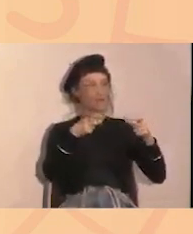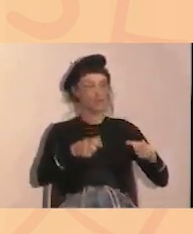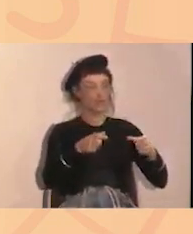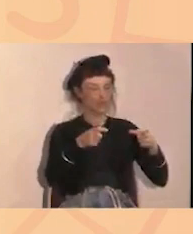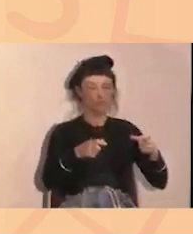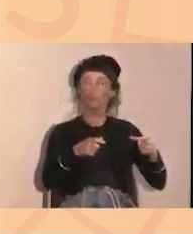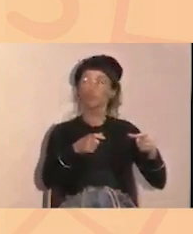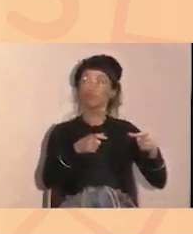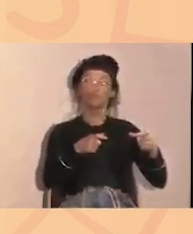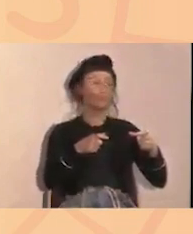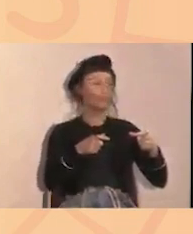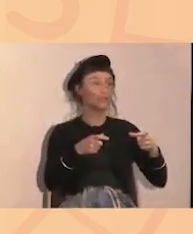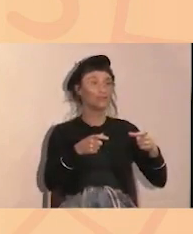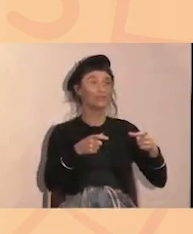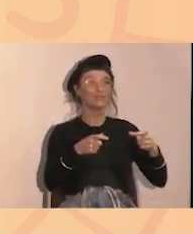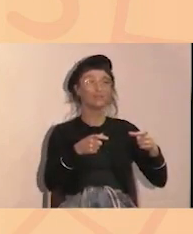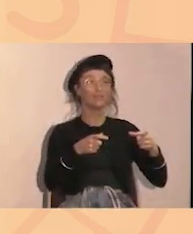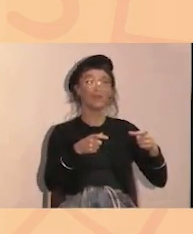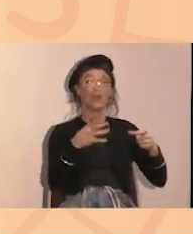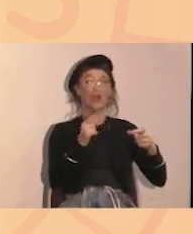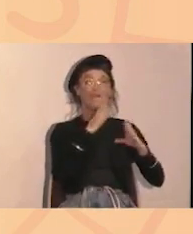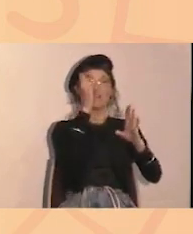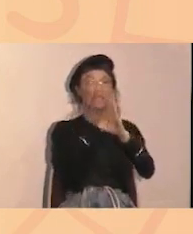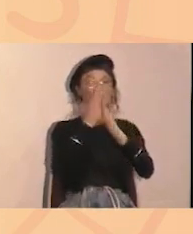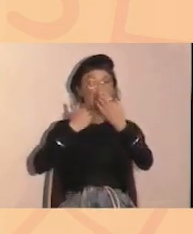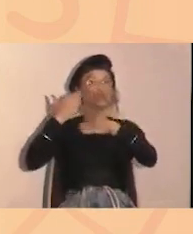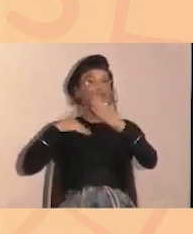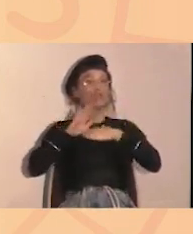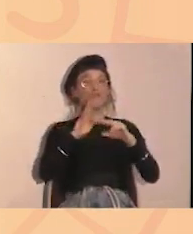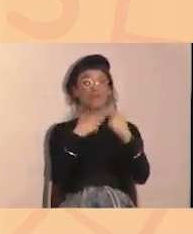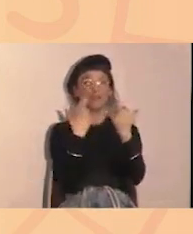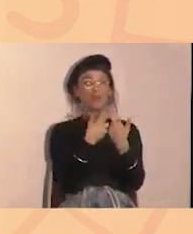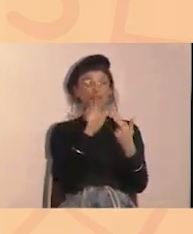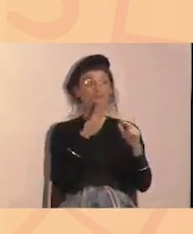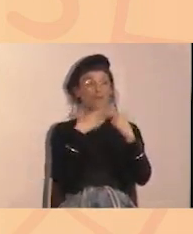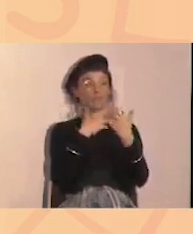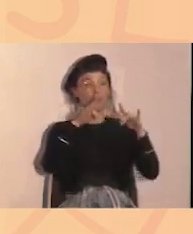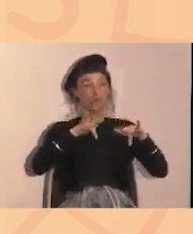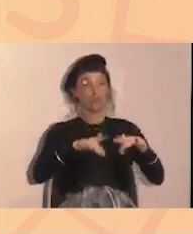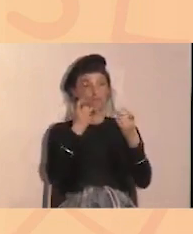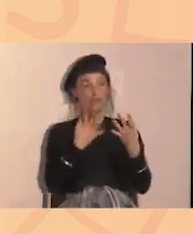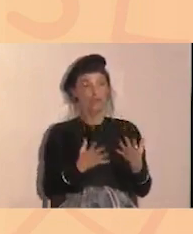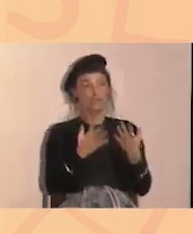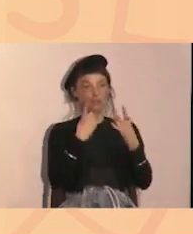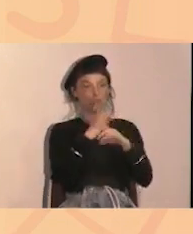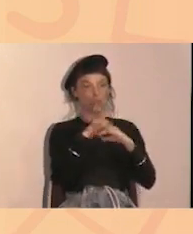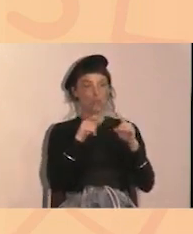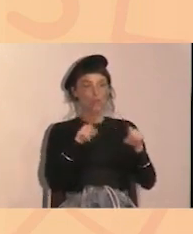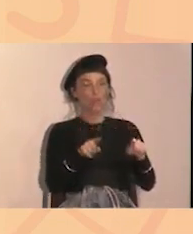and this is a kind of hidden history or a history within her family that her family aren't ready to speak about. But it's there to talk about.